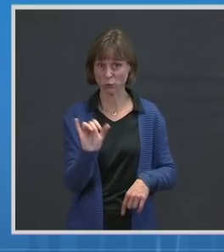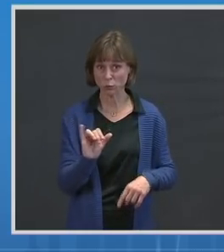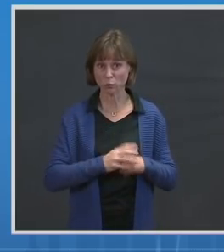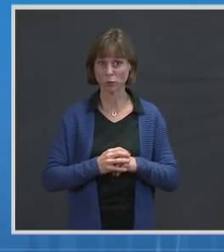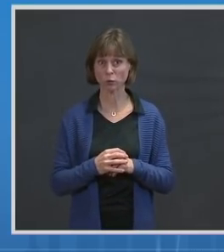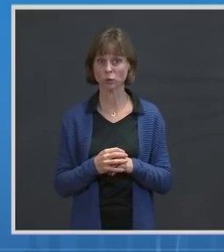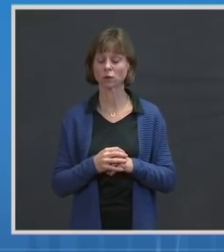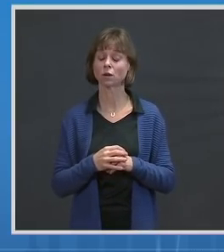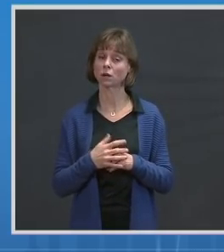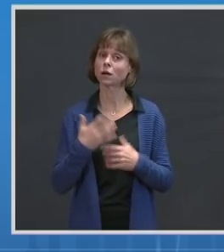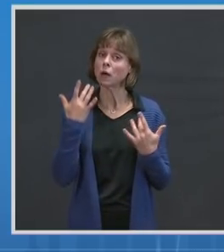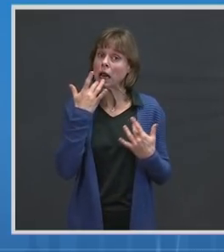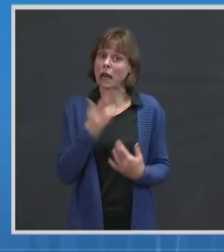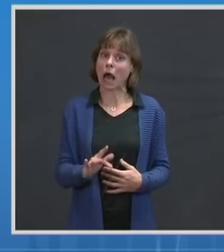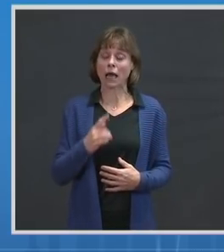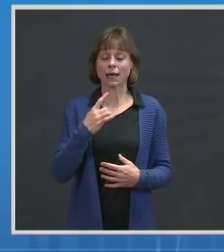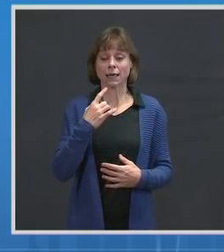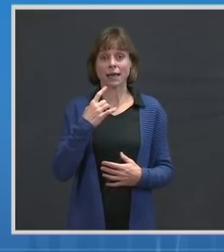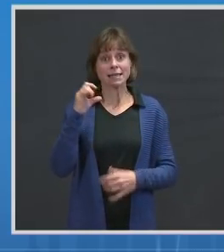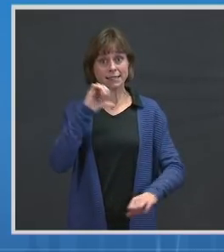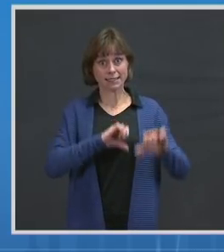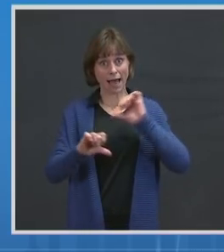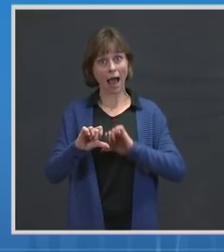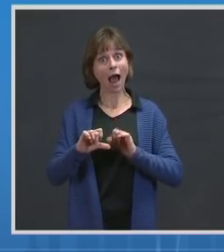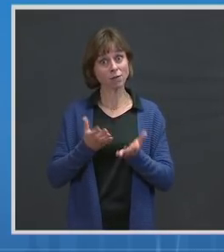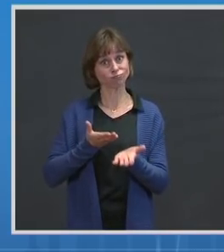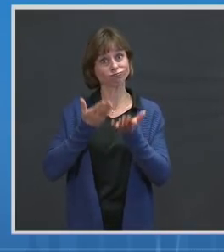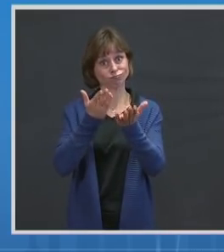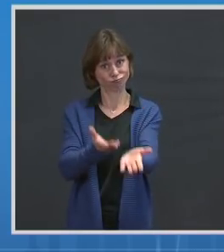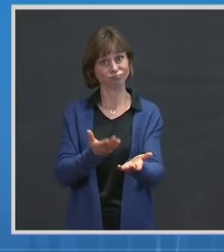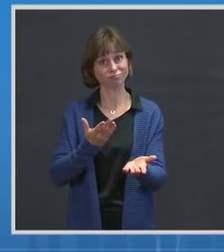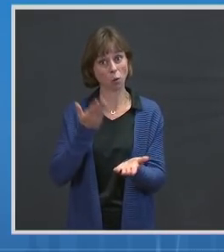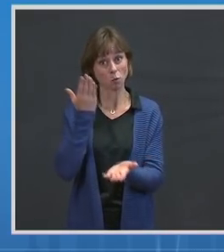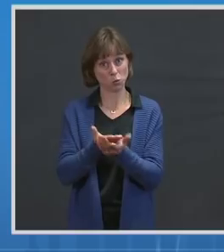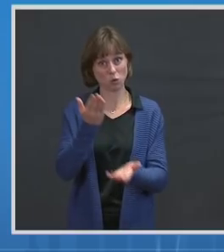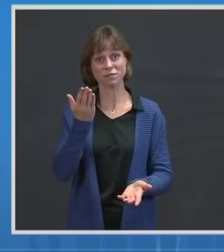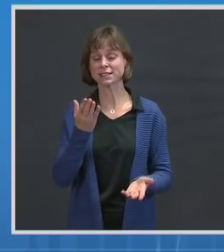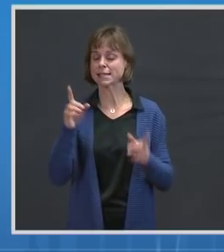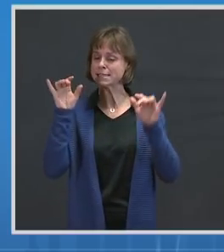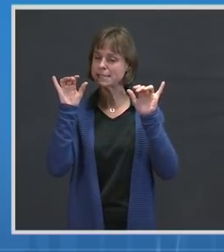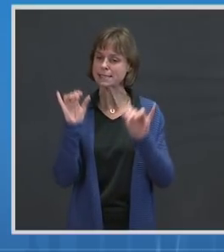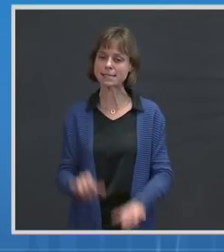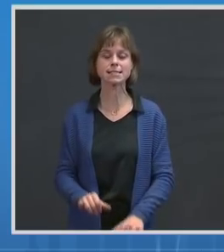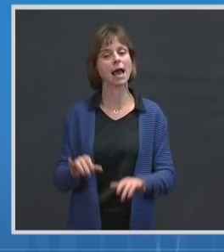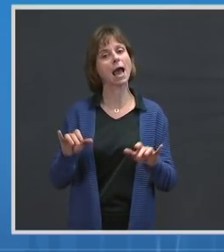that the same prevention of actions apply to these variants. This includes wearing a well-fitting mask